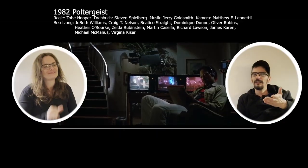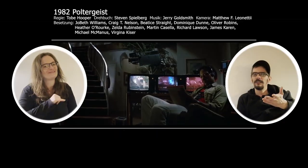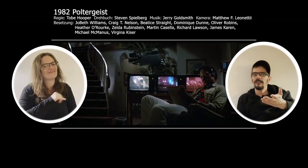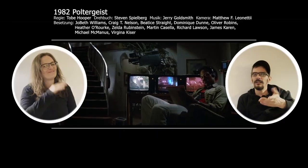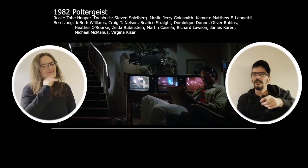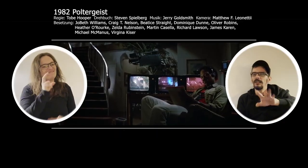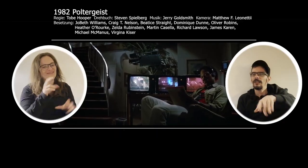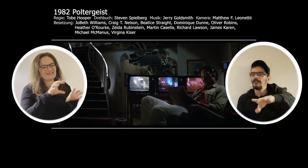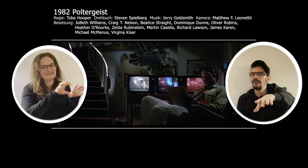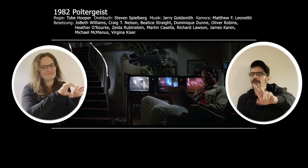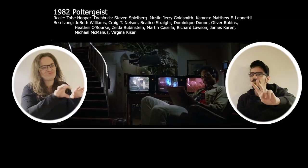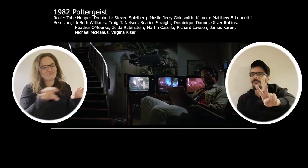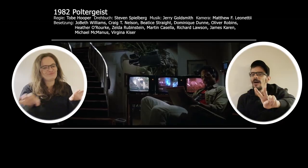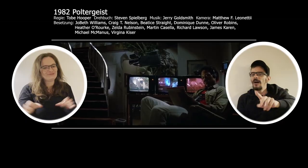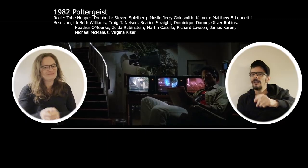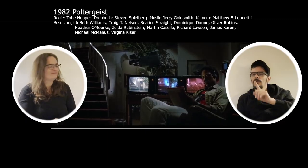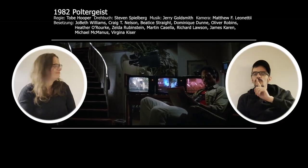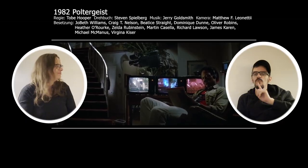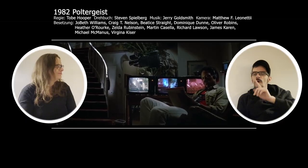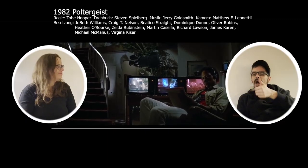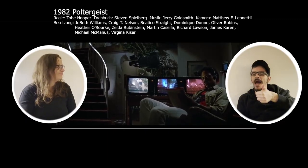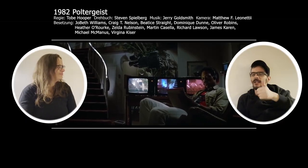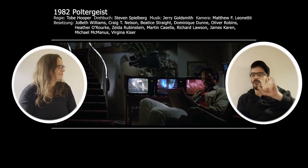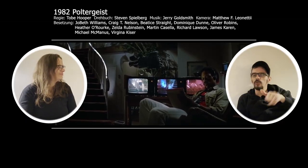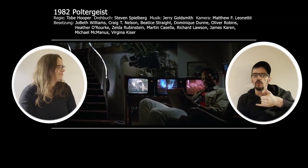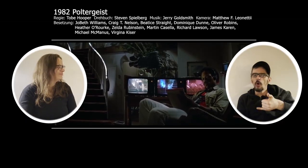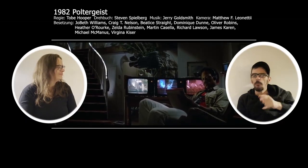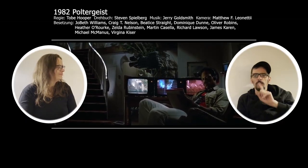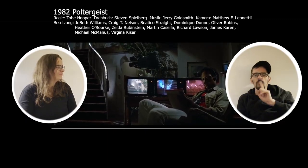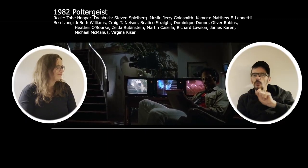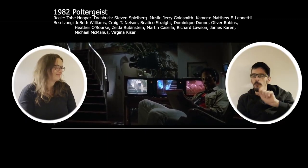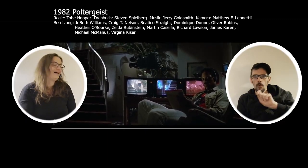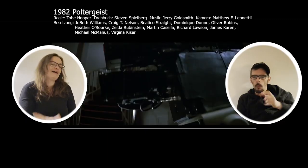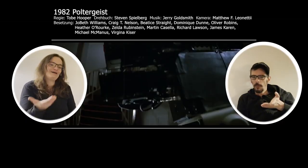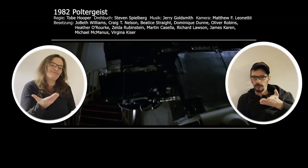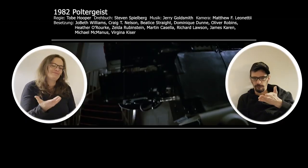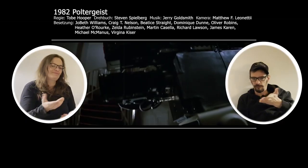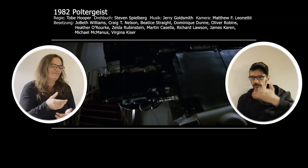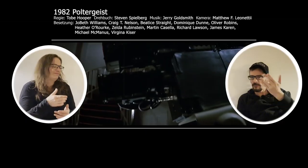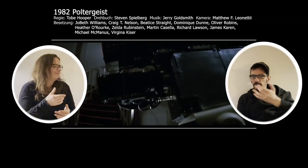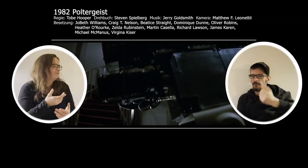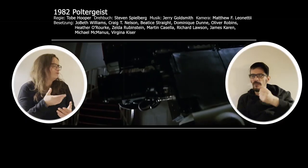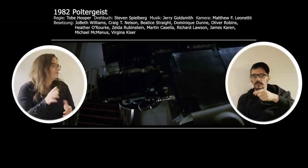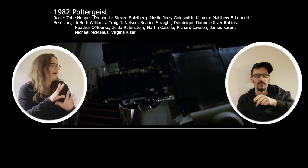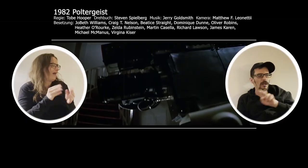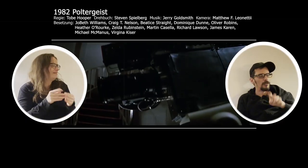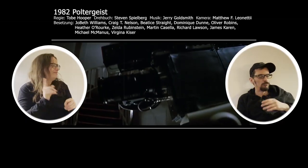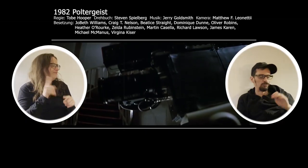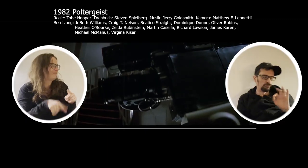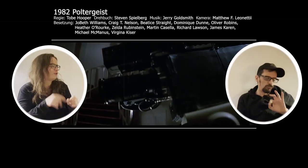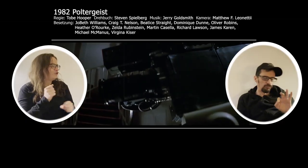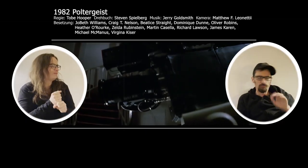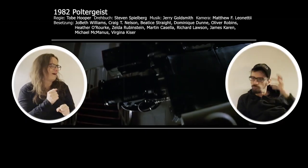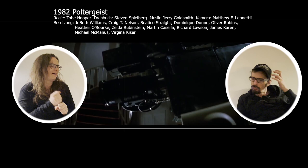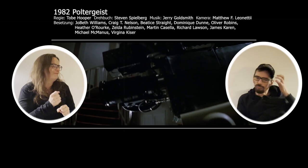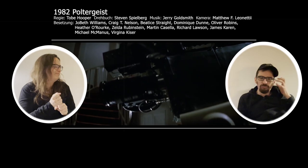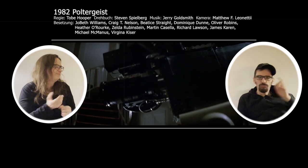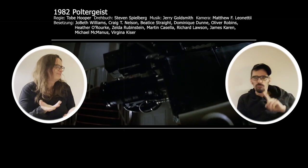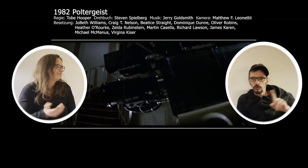How the three TVs are arranged. Honestly, The man here really only has one job: to observe. And what does he do instead? - He does everything wrong.